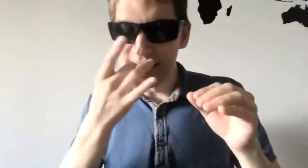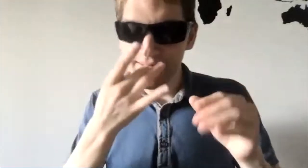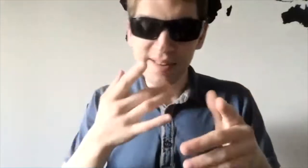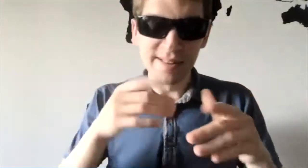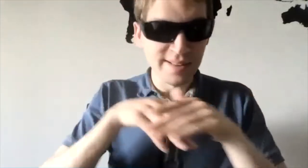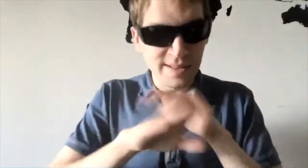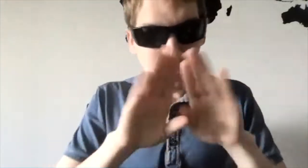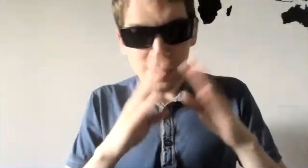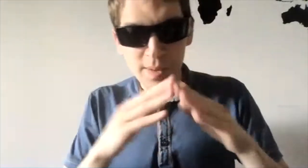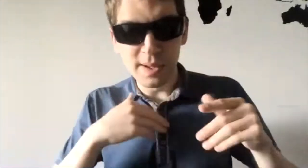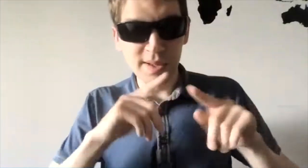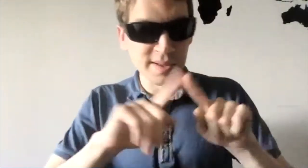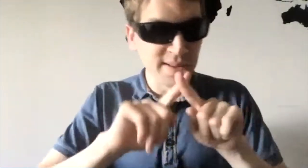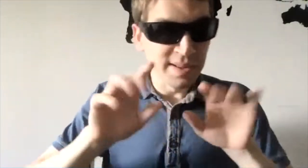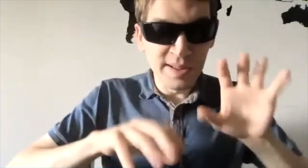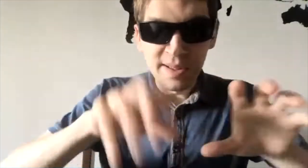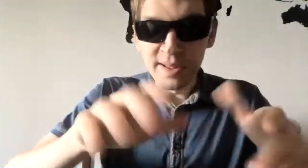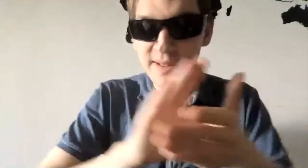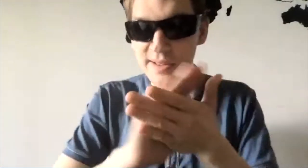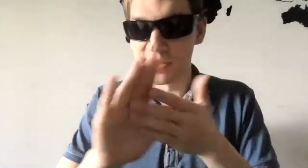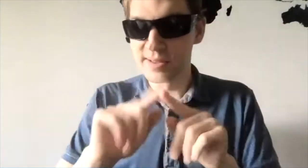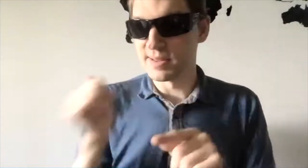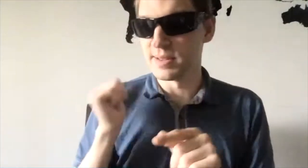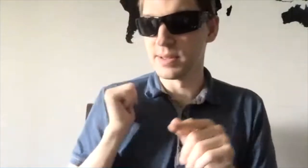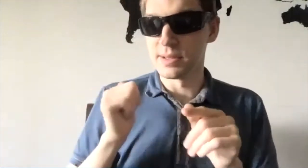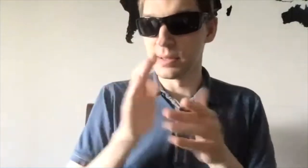You know they think, "Oh if I have a ramp in the front it's going to mess up the decorations and